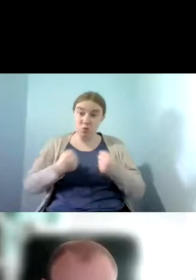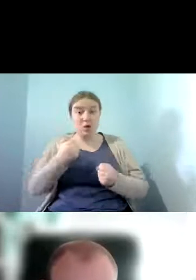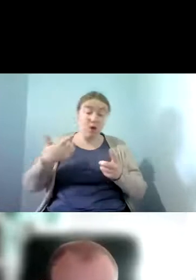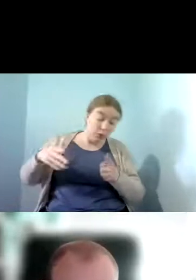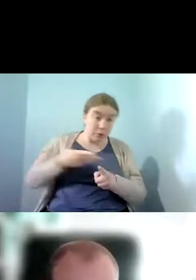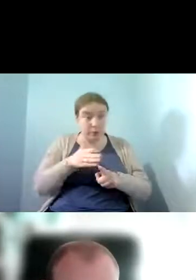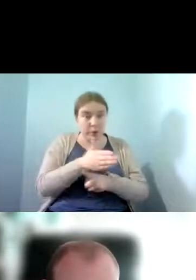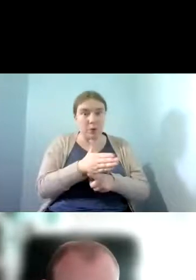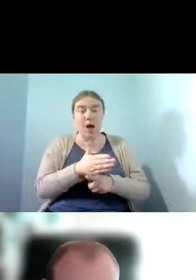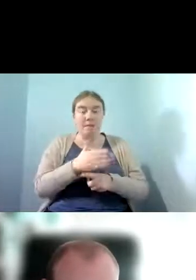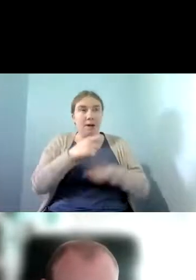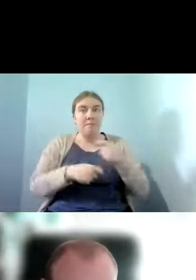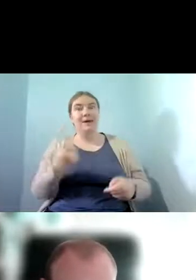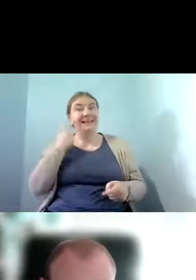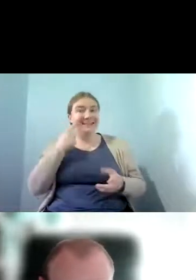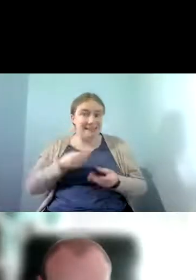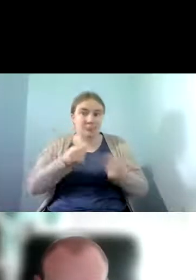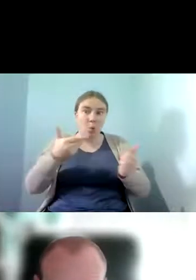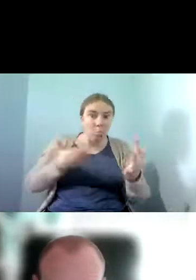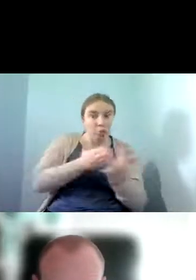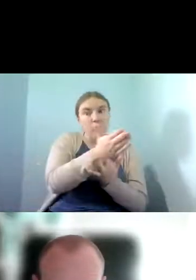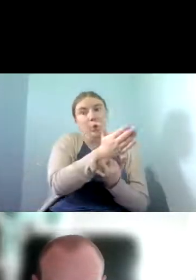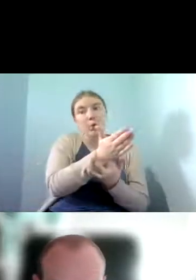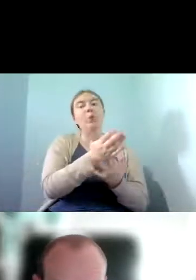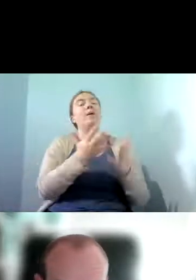at the bottom of the fish pass the water flows come together through large screens